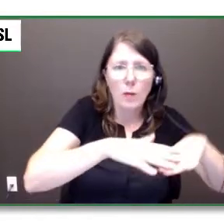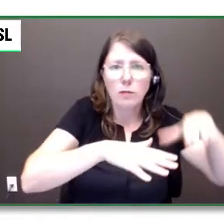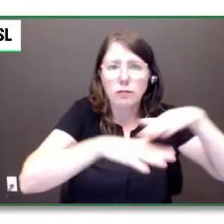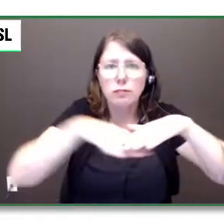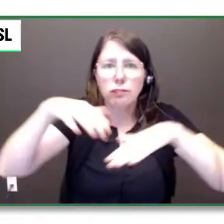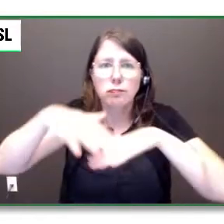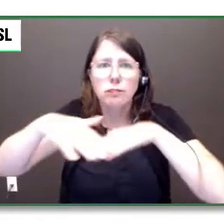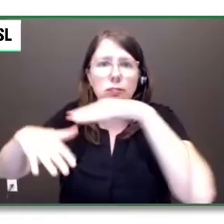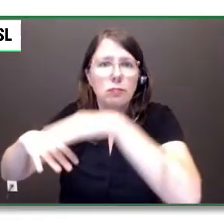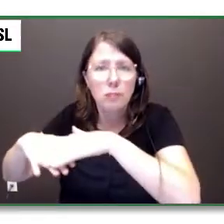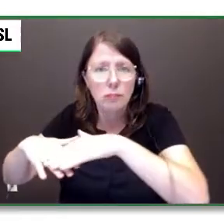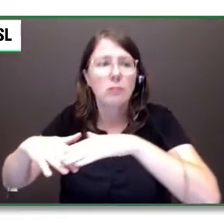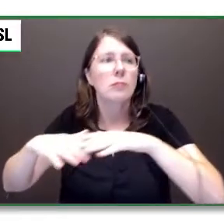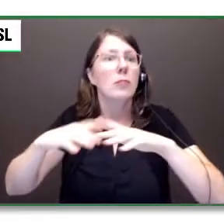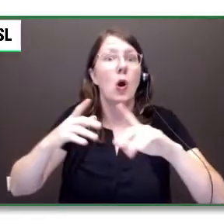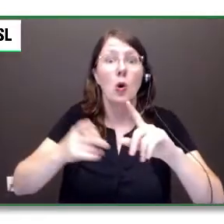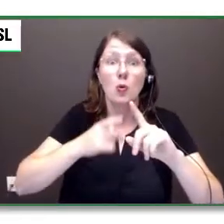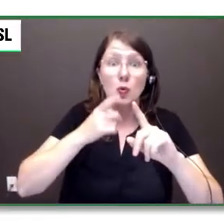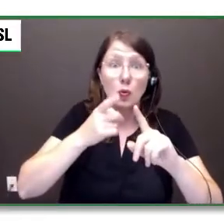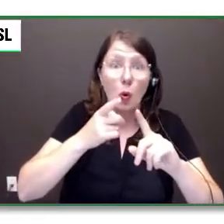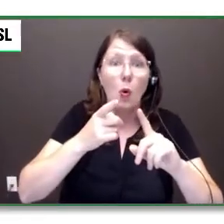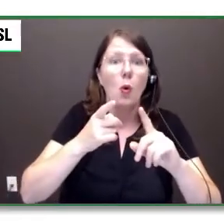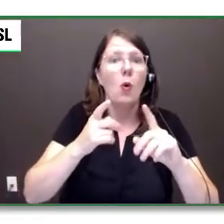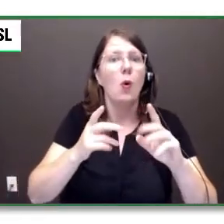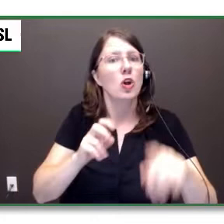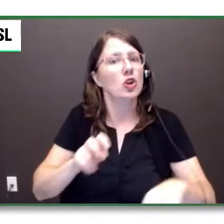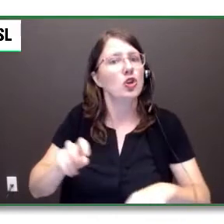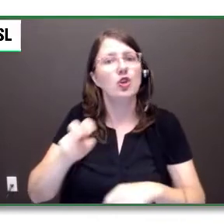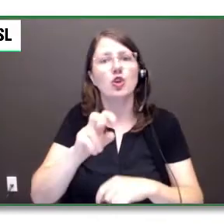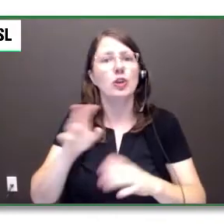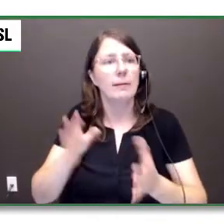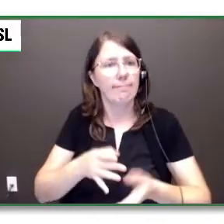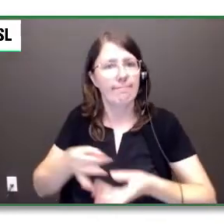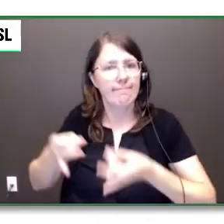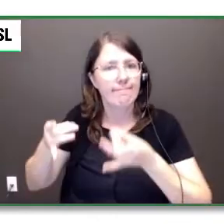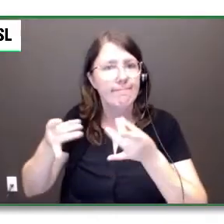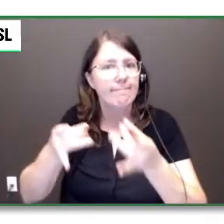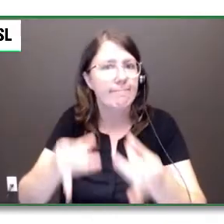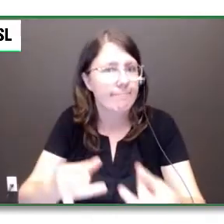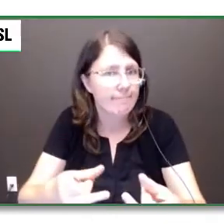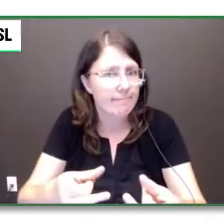hope to achieve and but it has this idea of having to worry about okay people are